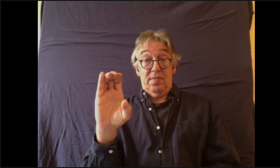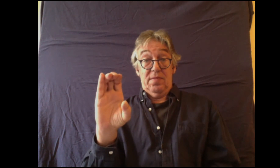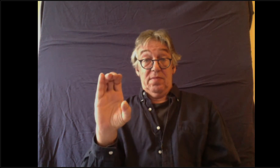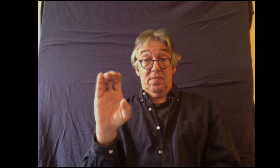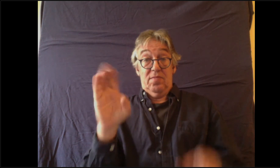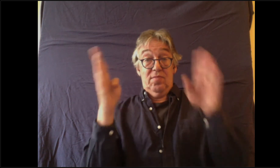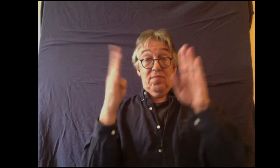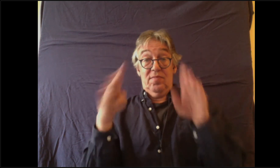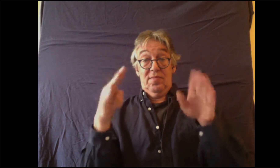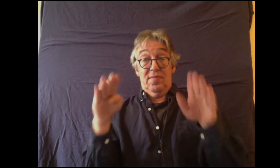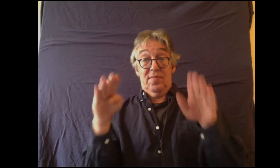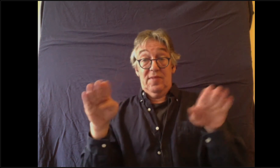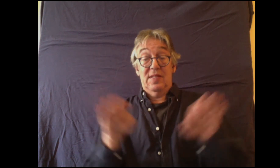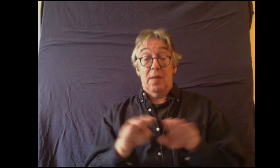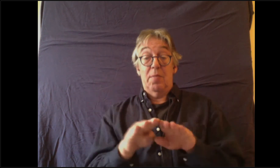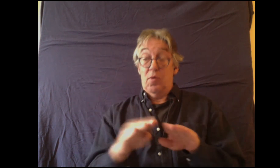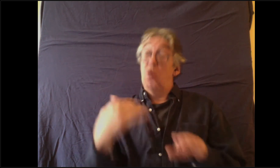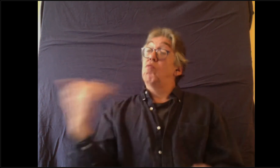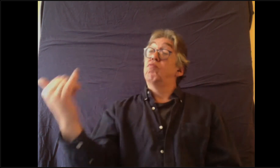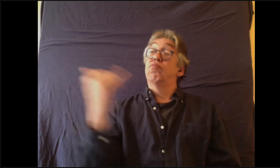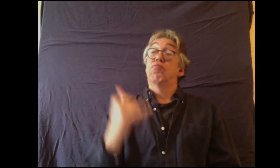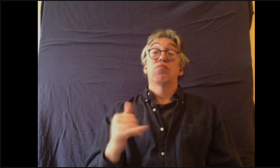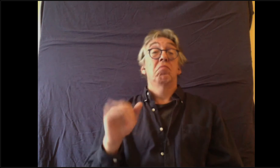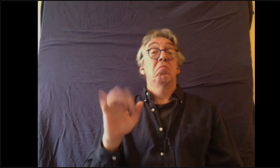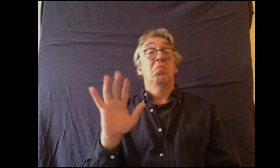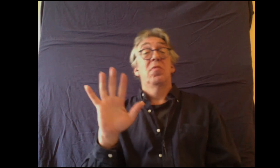We had about five, six people from Kenya and Bangladesh.